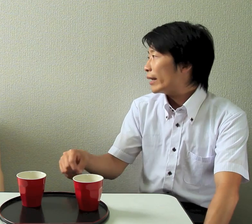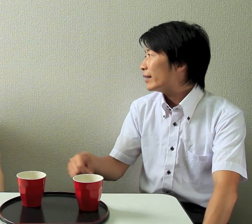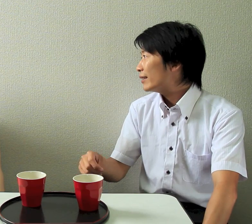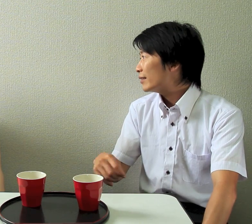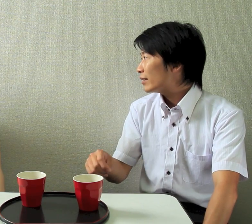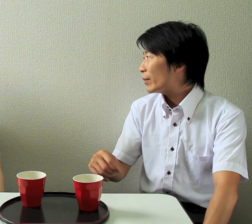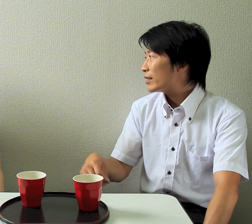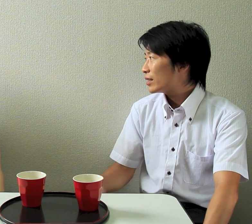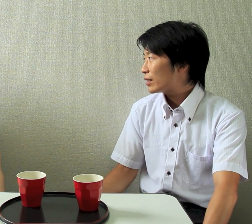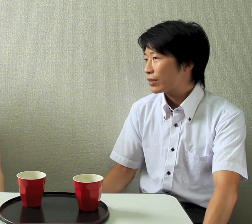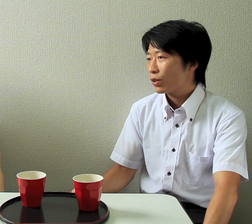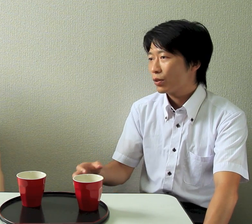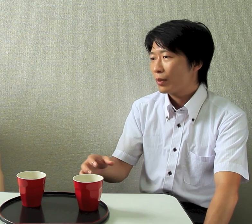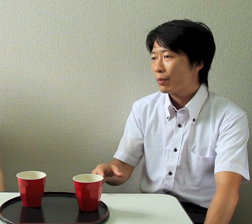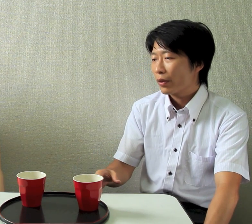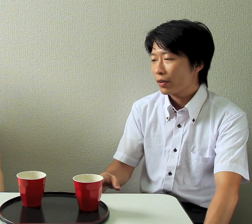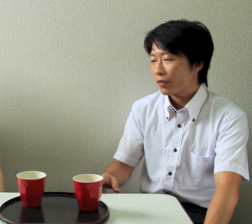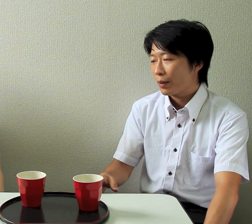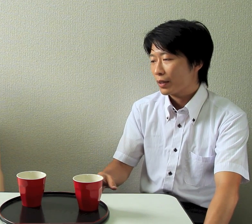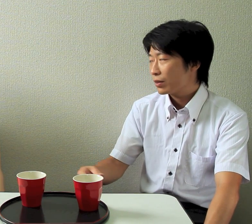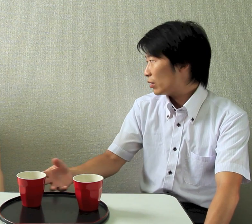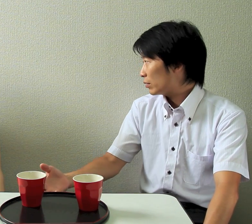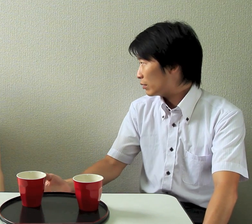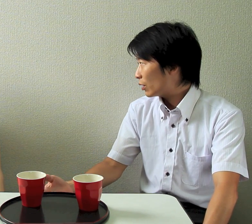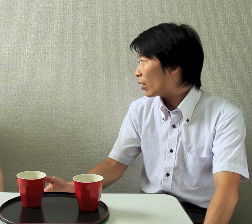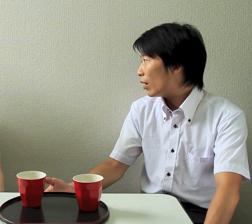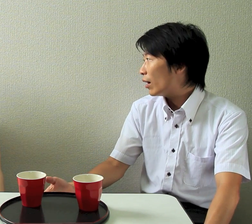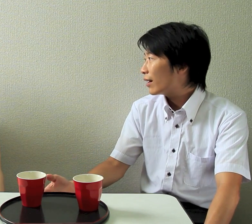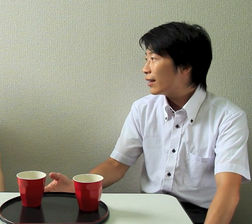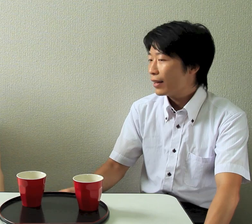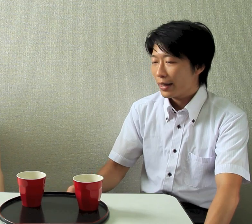You'd just have to write your message. My mother's family was still in Hong Kong.